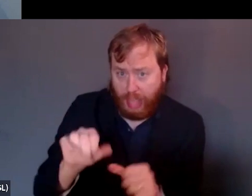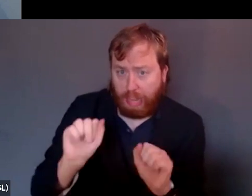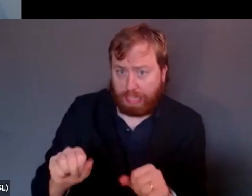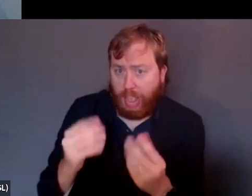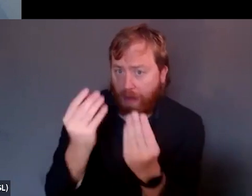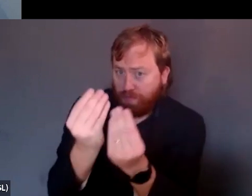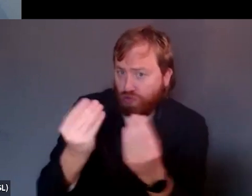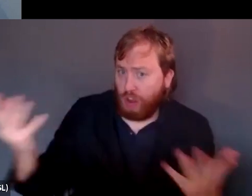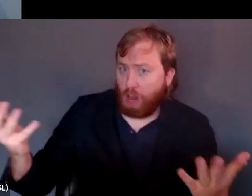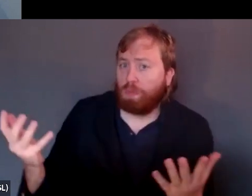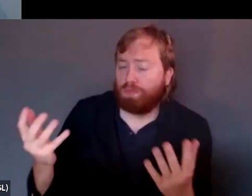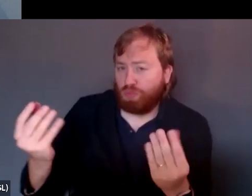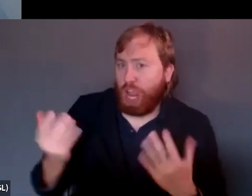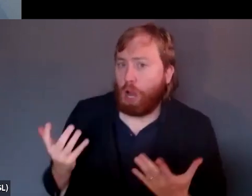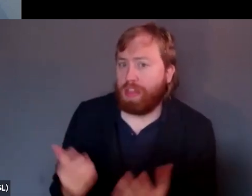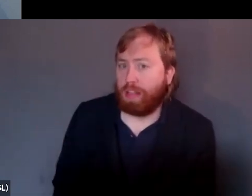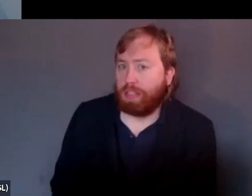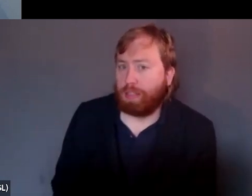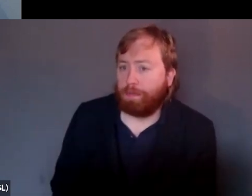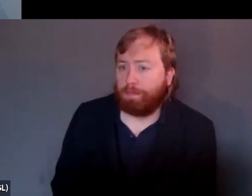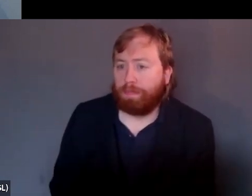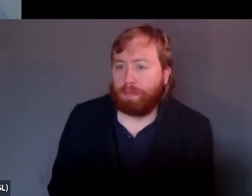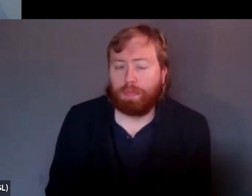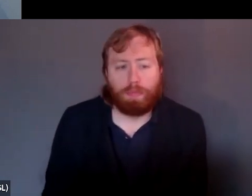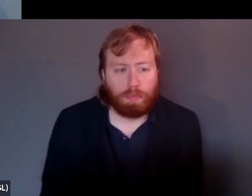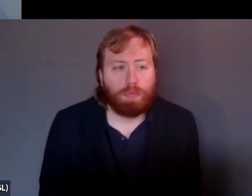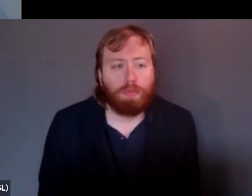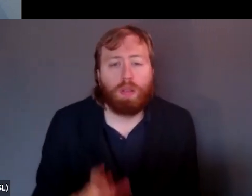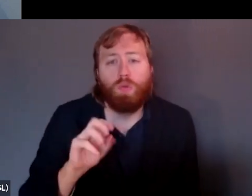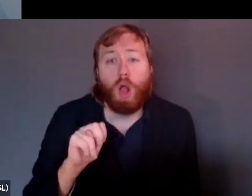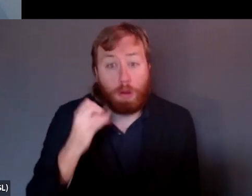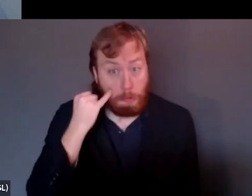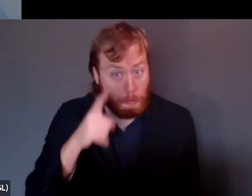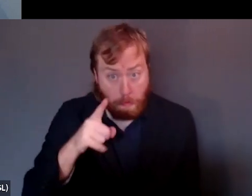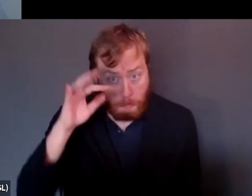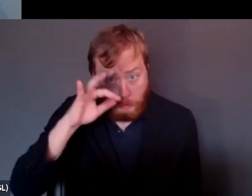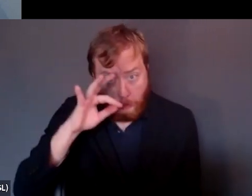I think if you're not familiar yet with estimating accessibility as something for the site,